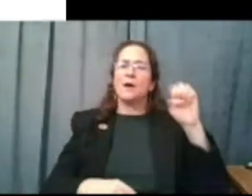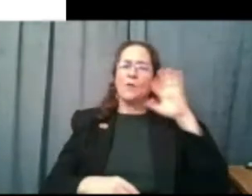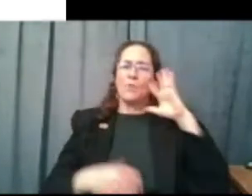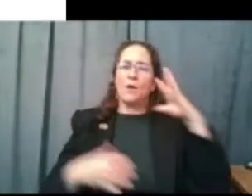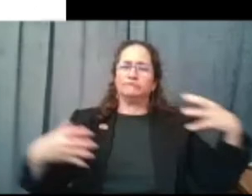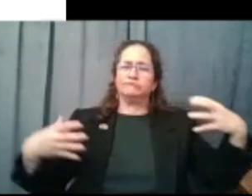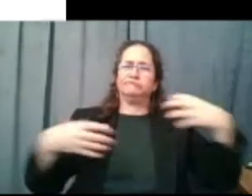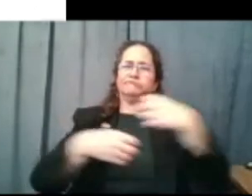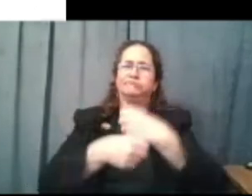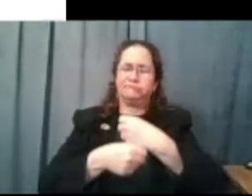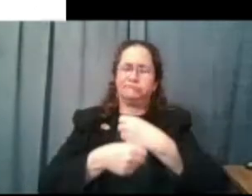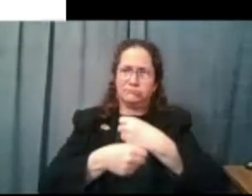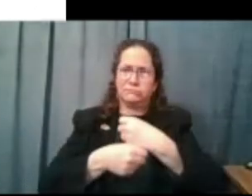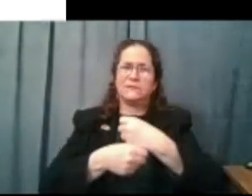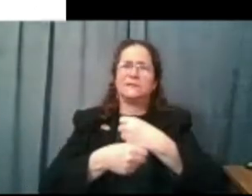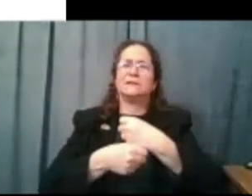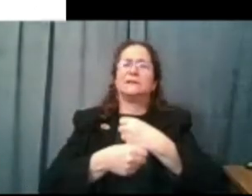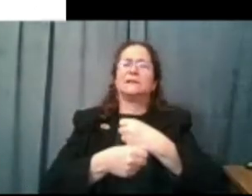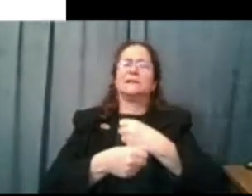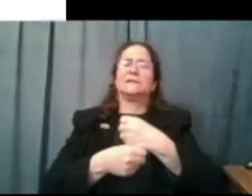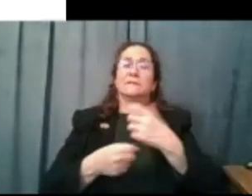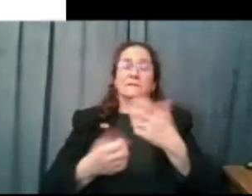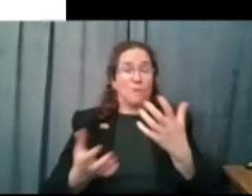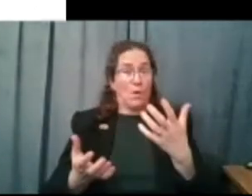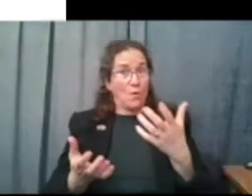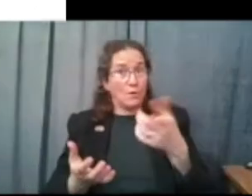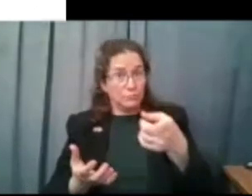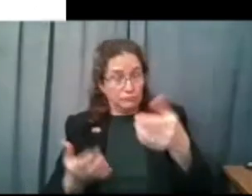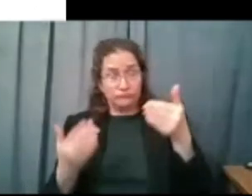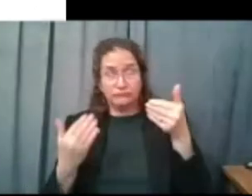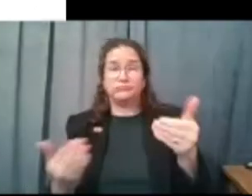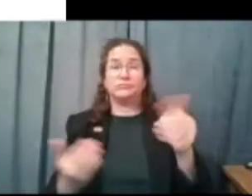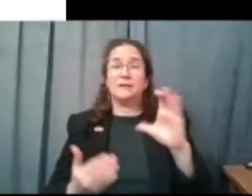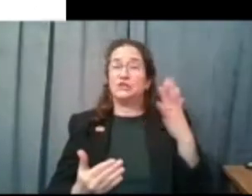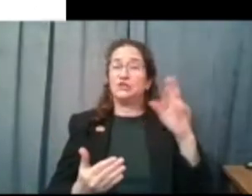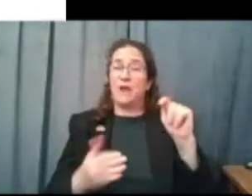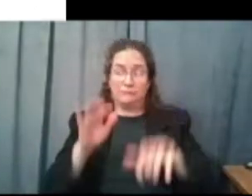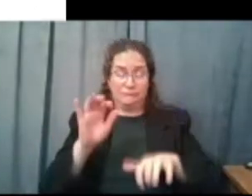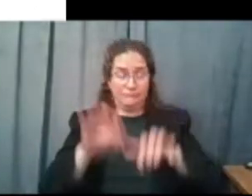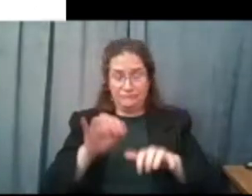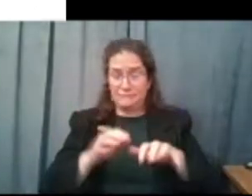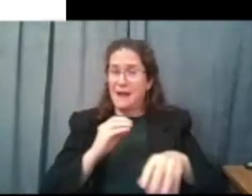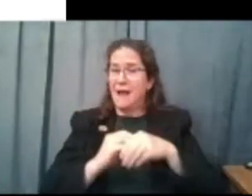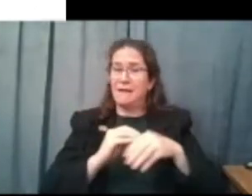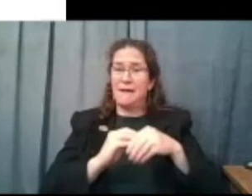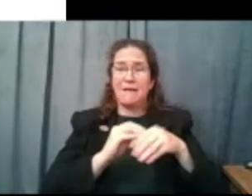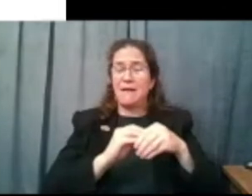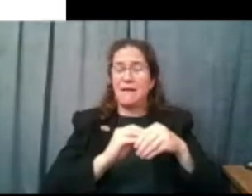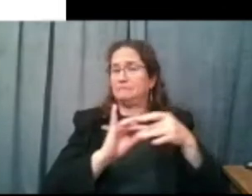And kind of summarize some of the things. Feel free in the chat you know to add whatever you'd like, you know.